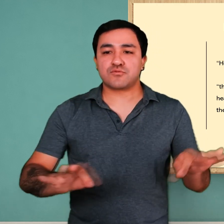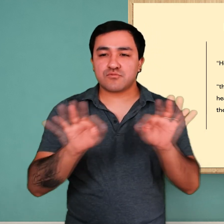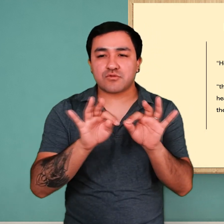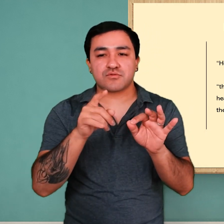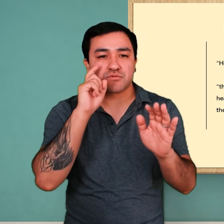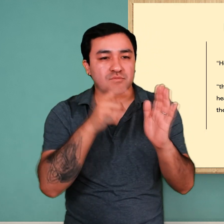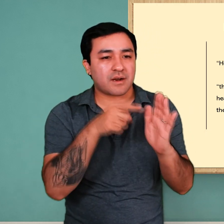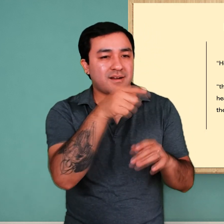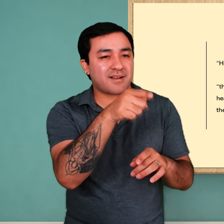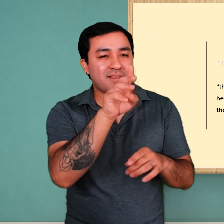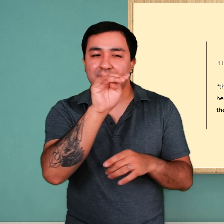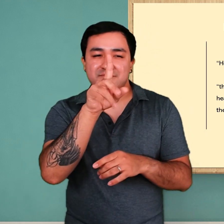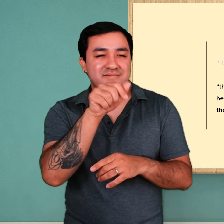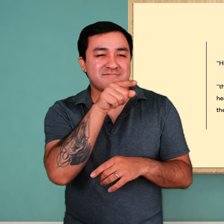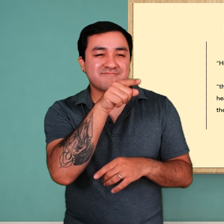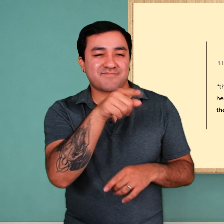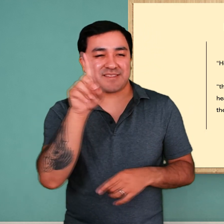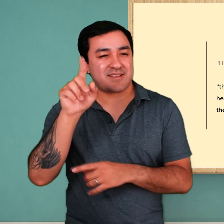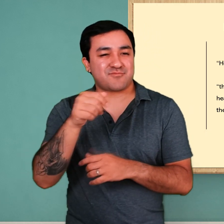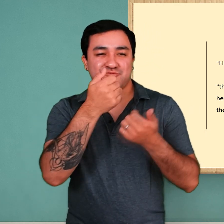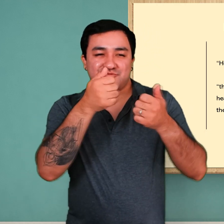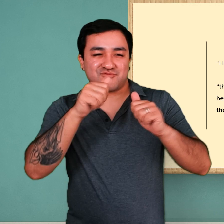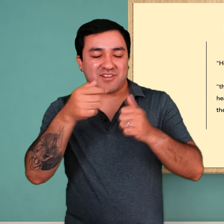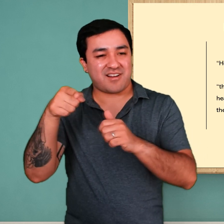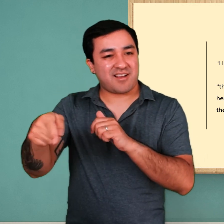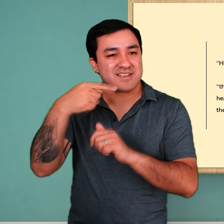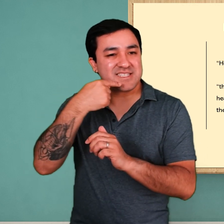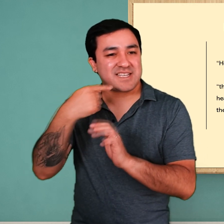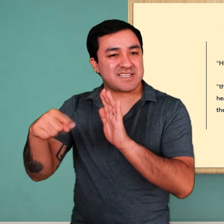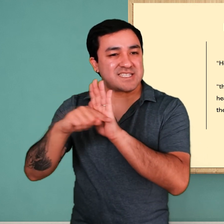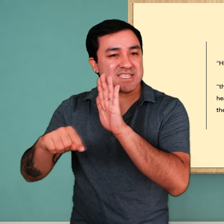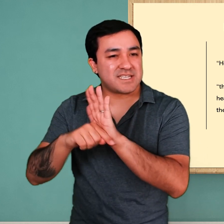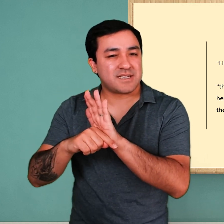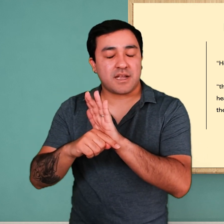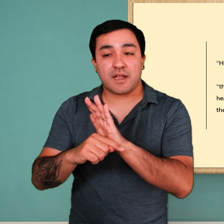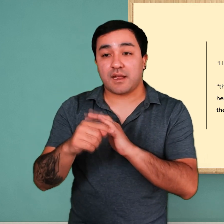It is important to identify when the media is trying to negatively portray disability.